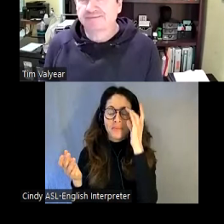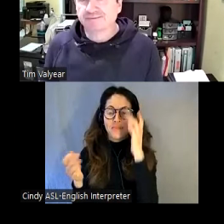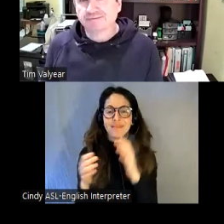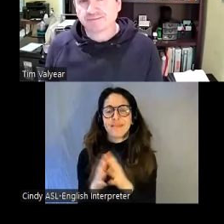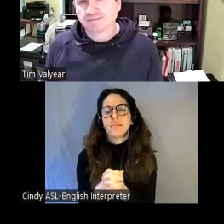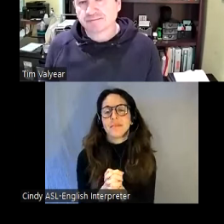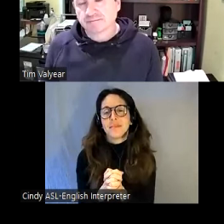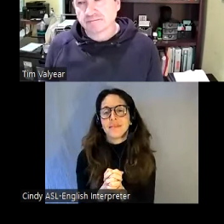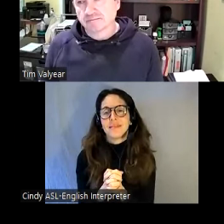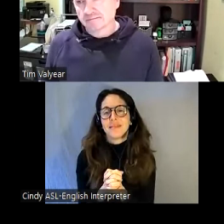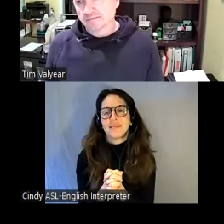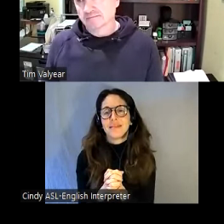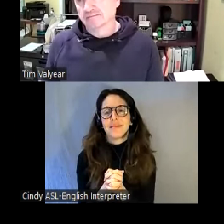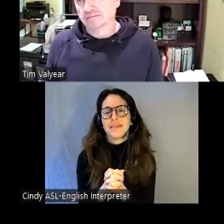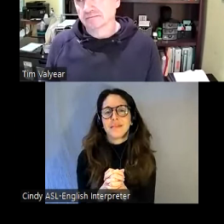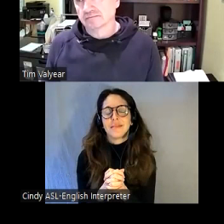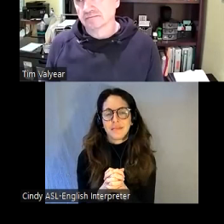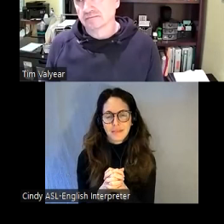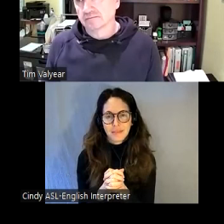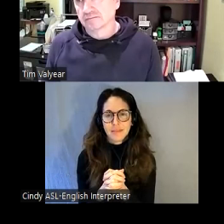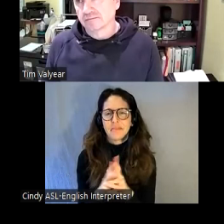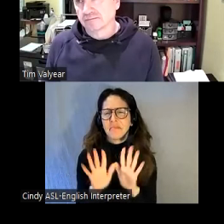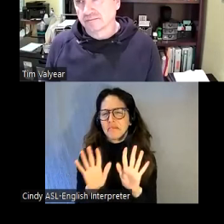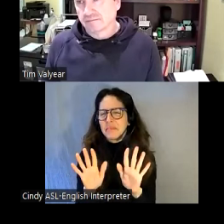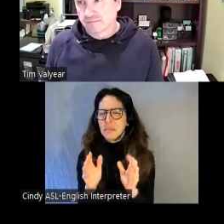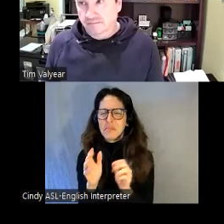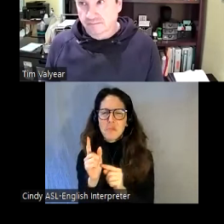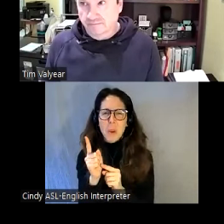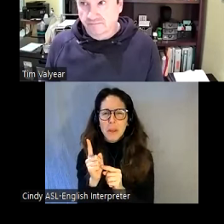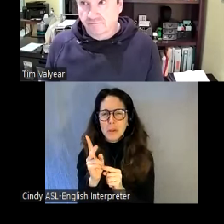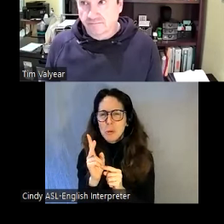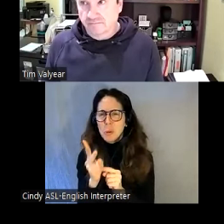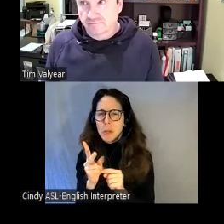want to